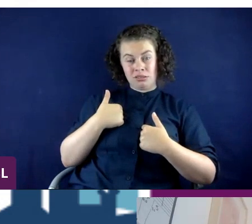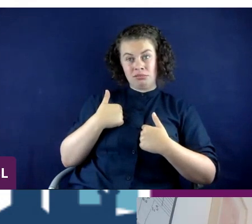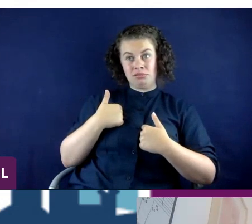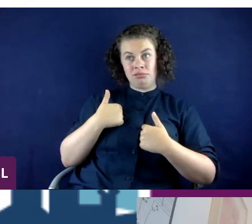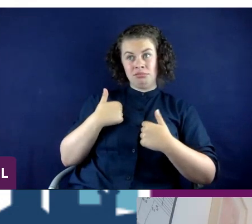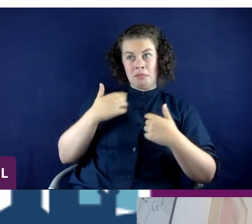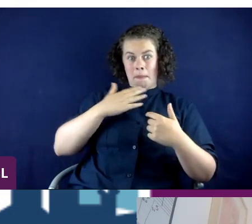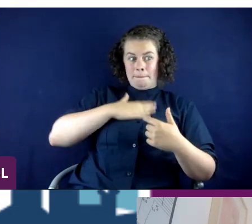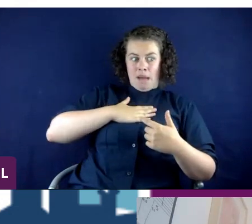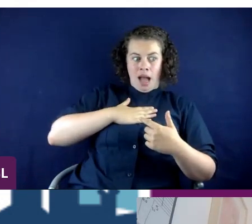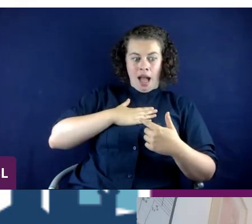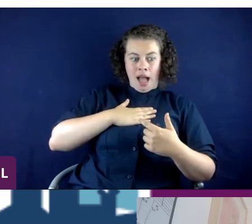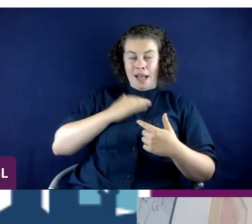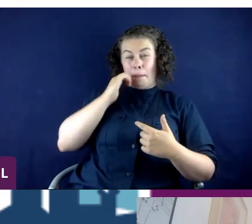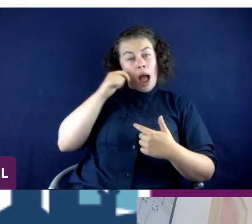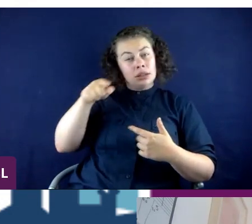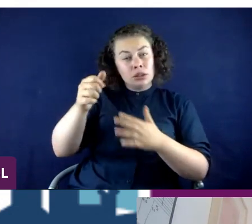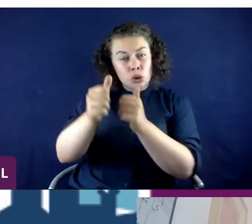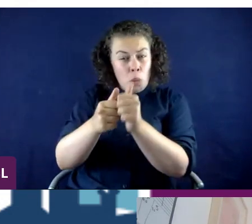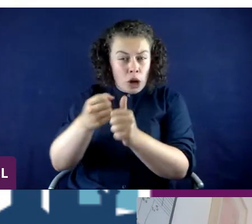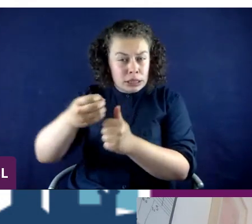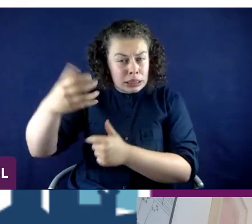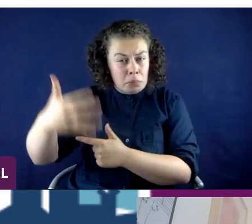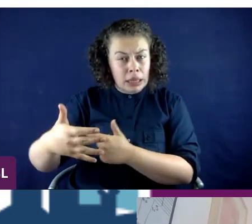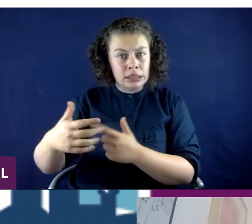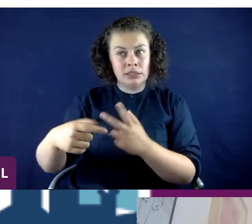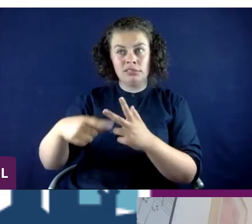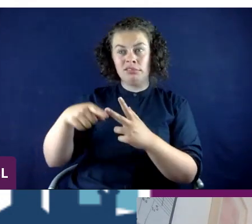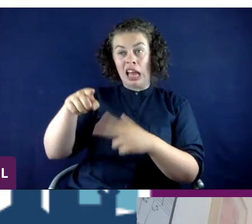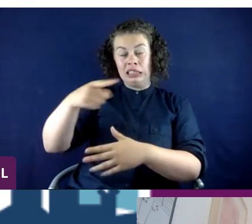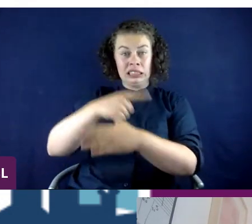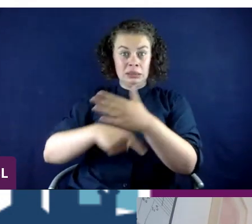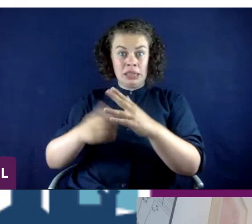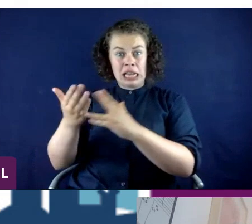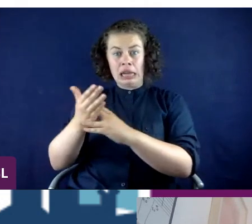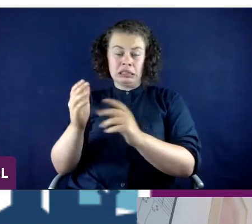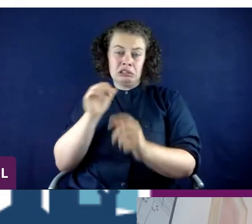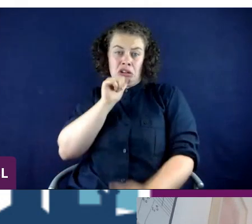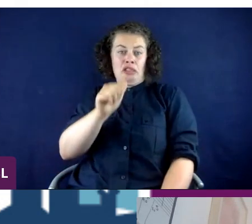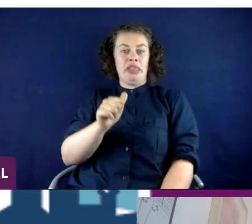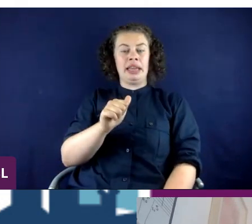costing money to participate in. That is fairly universal.